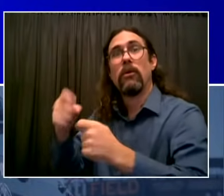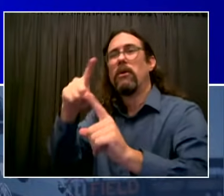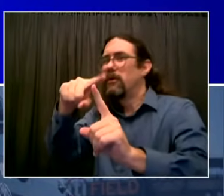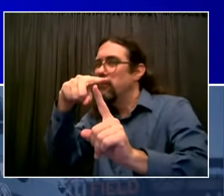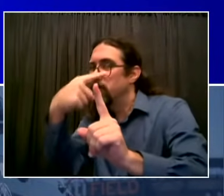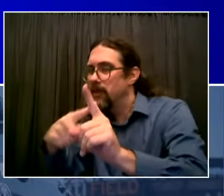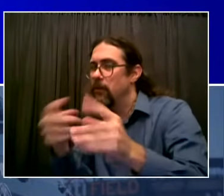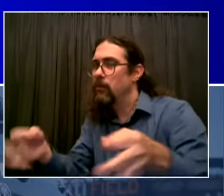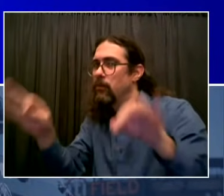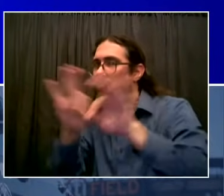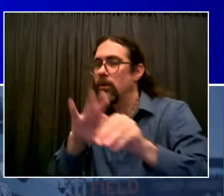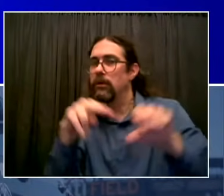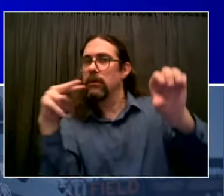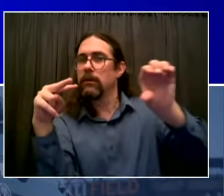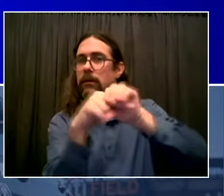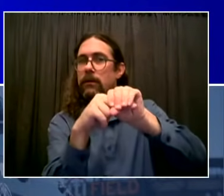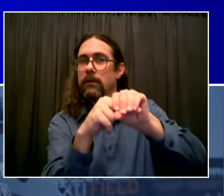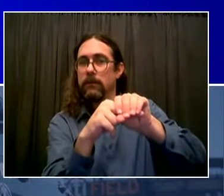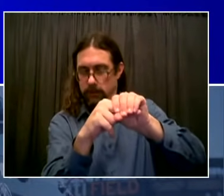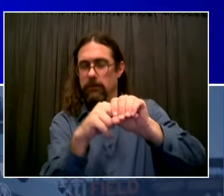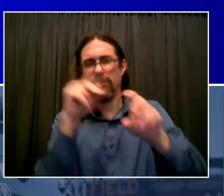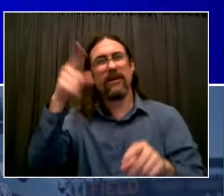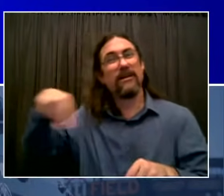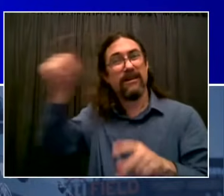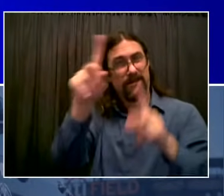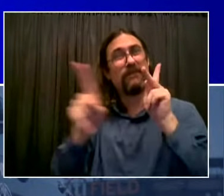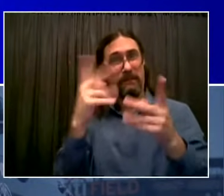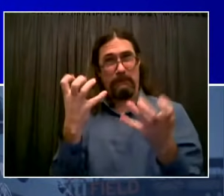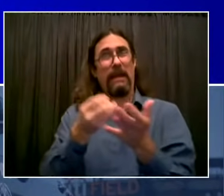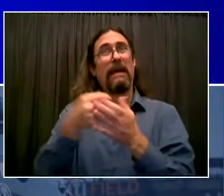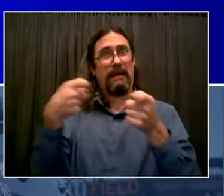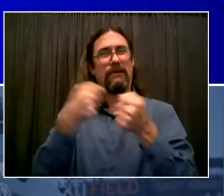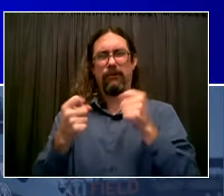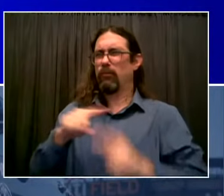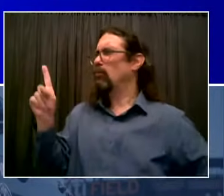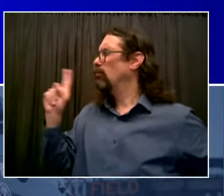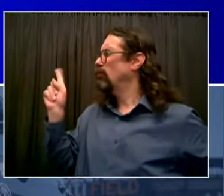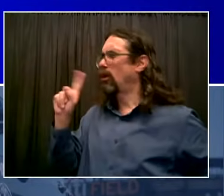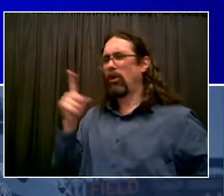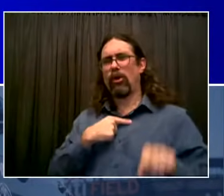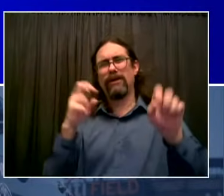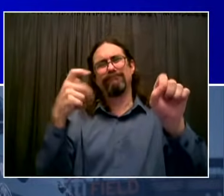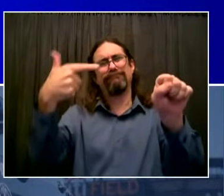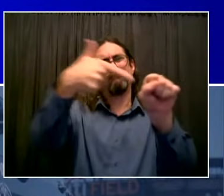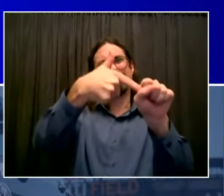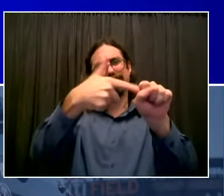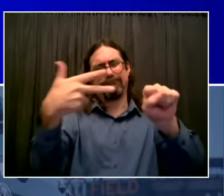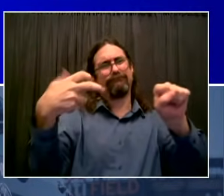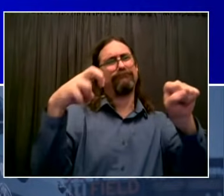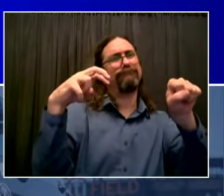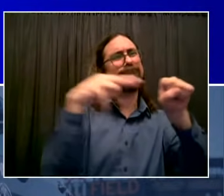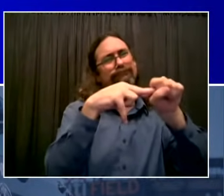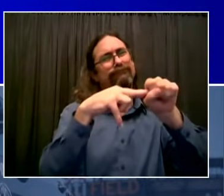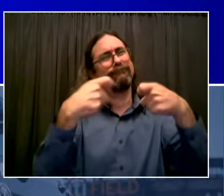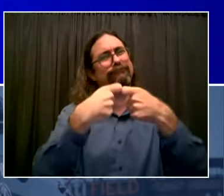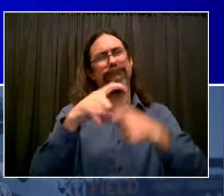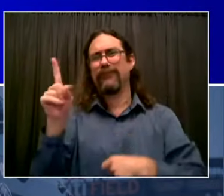AND INVESTMENTS IN ELECTRIC VEHICLE HACRGERS ALL OVER NEW YORK CITY. WE NEED T OMAKE IT SIMPLE AND EASY FOR SOMENEO TO HAVEN A ELECTRIC CAR, BUT